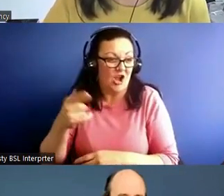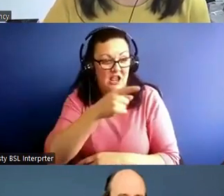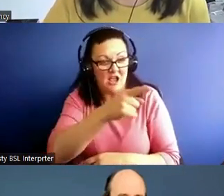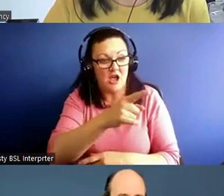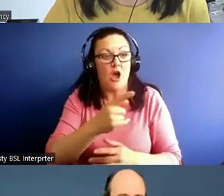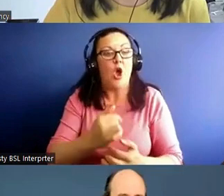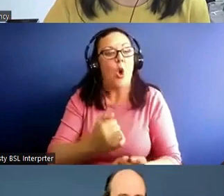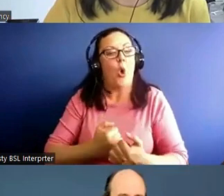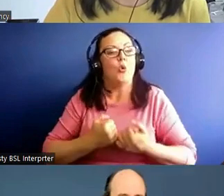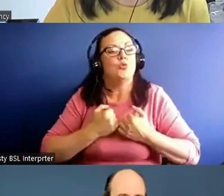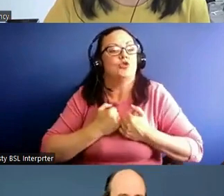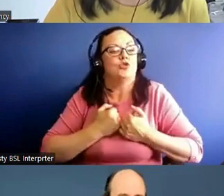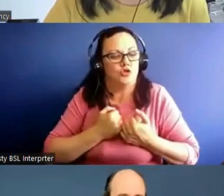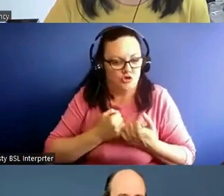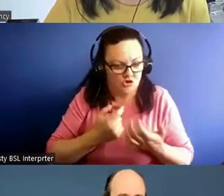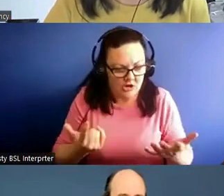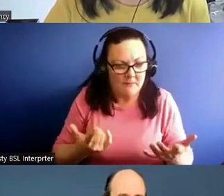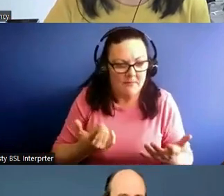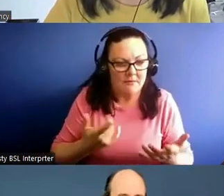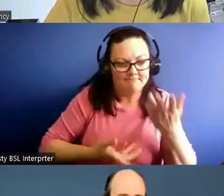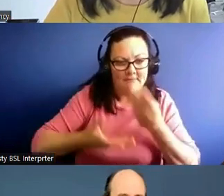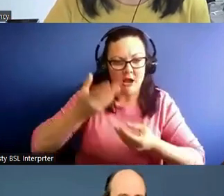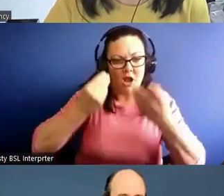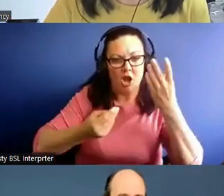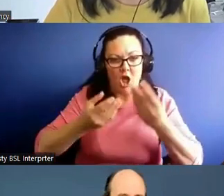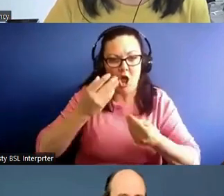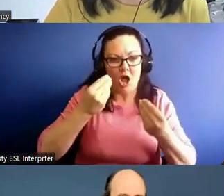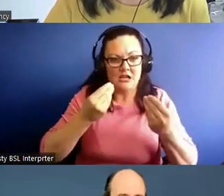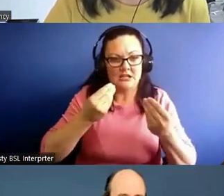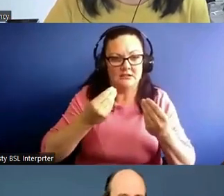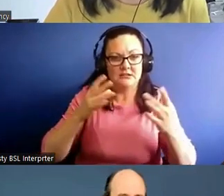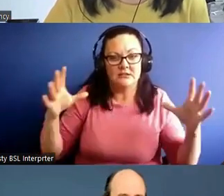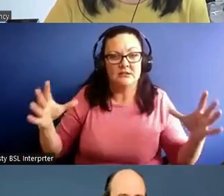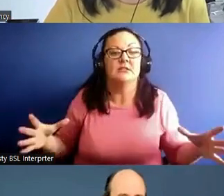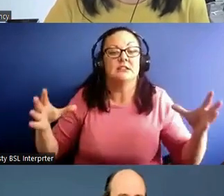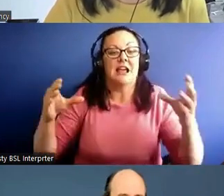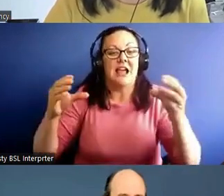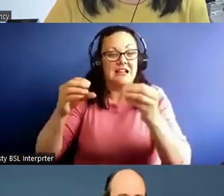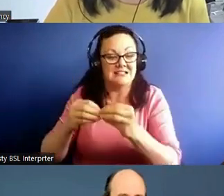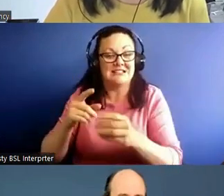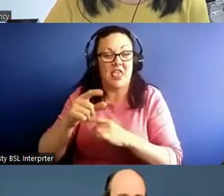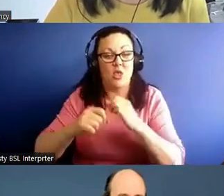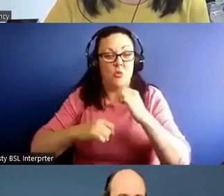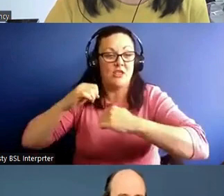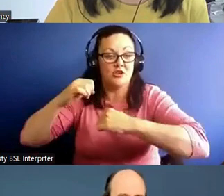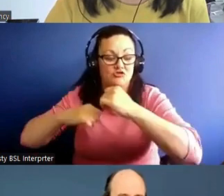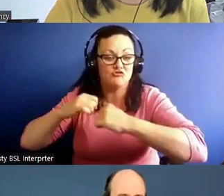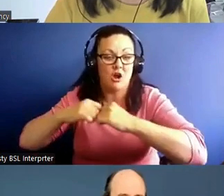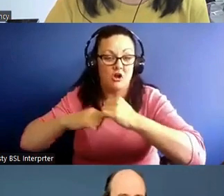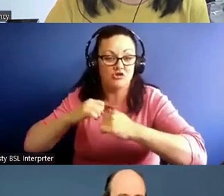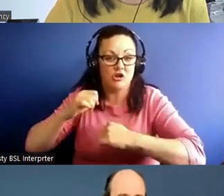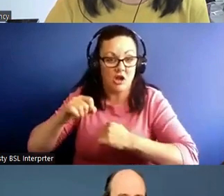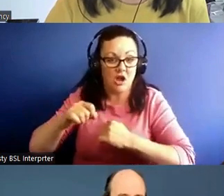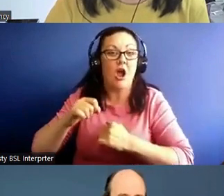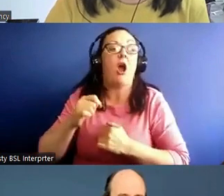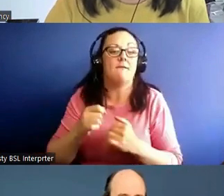then you super impose that on to the objectives and structure and building blocks of monitoring and evaluation.